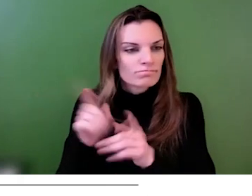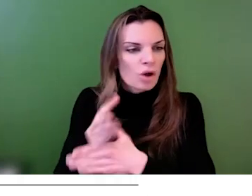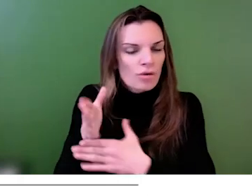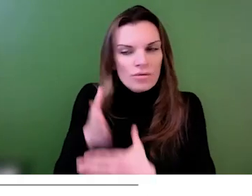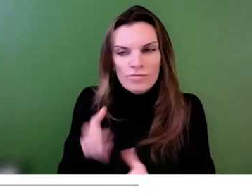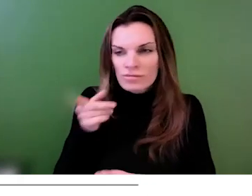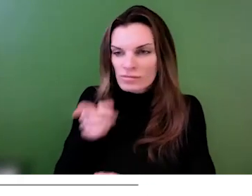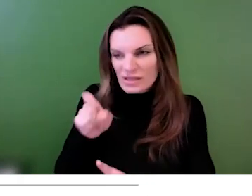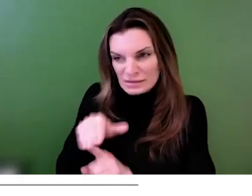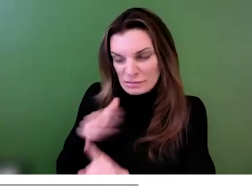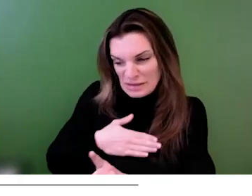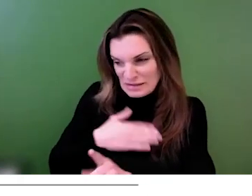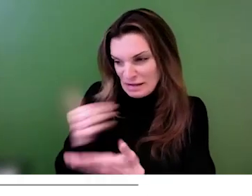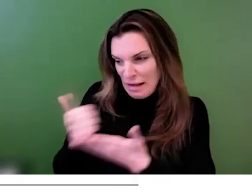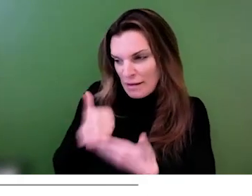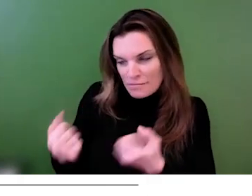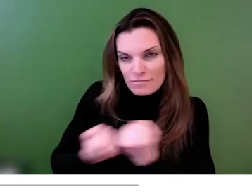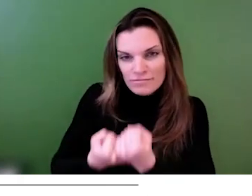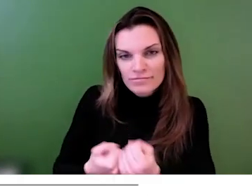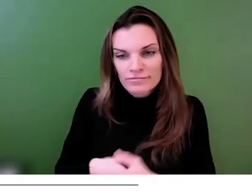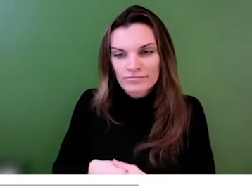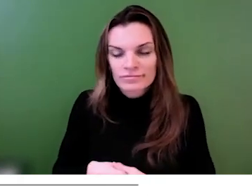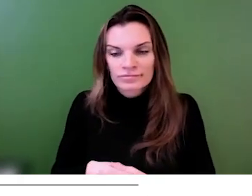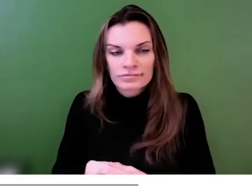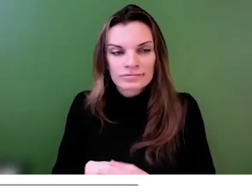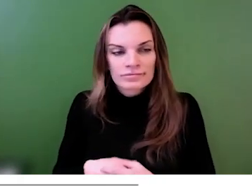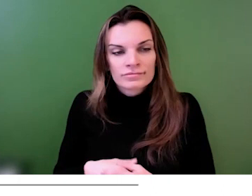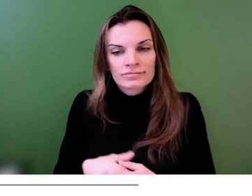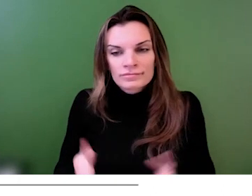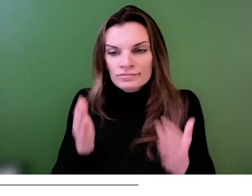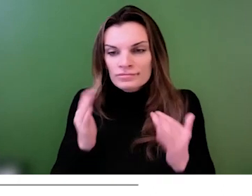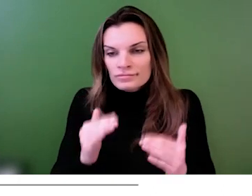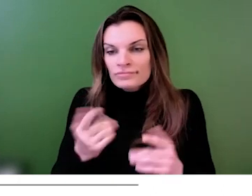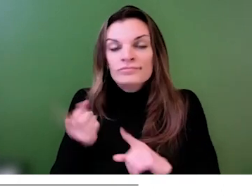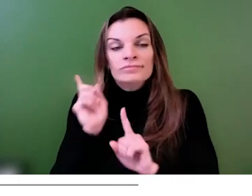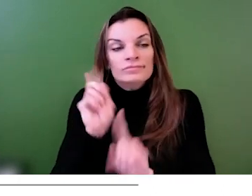really important. Related to that is bringing a caregiver with you to